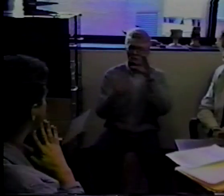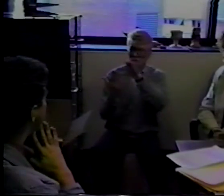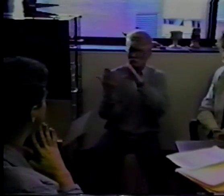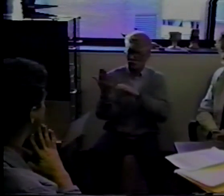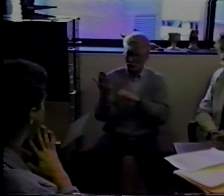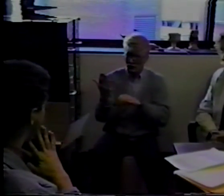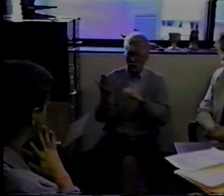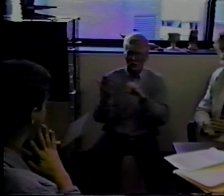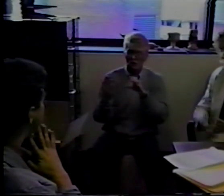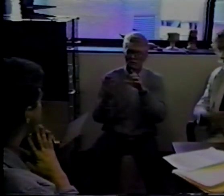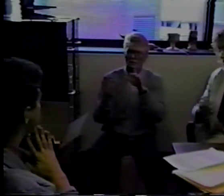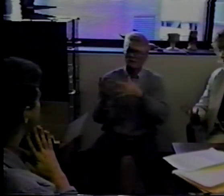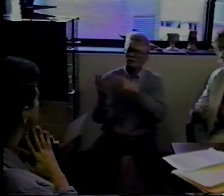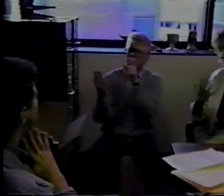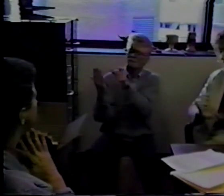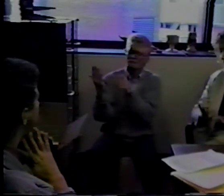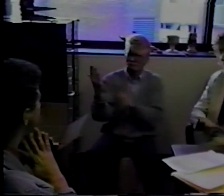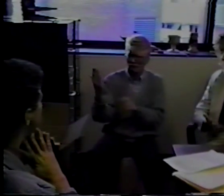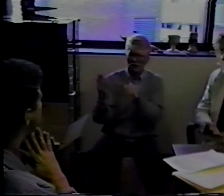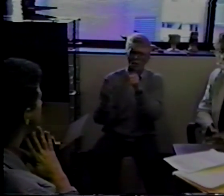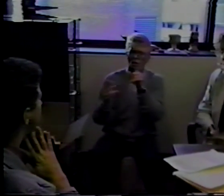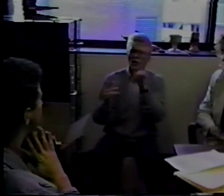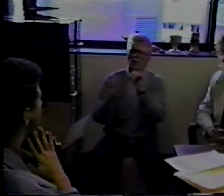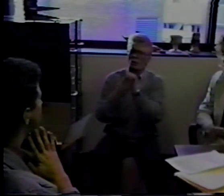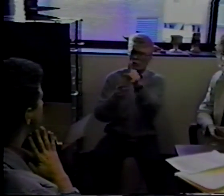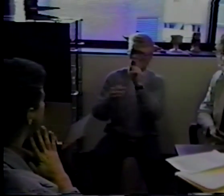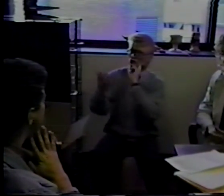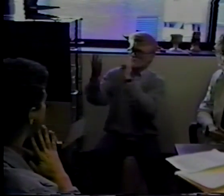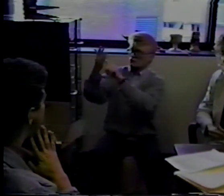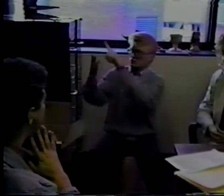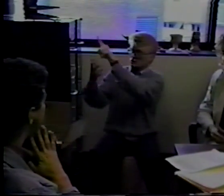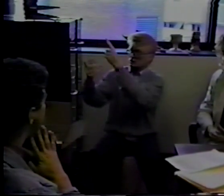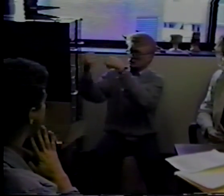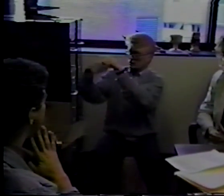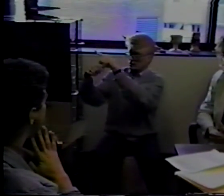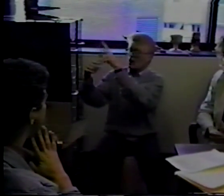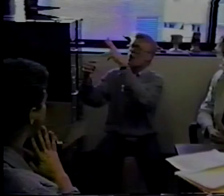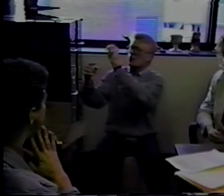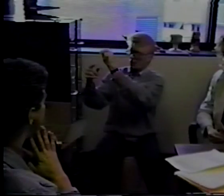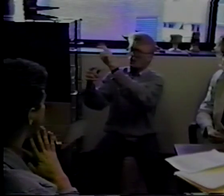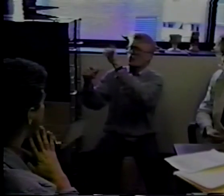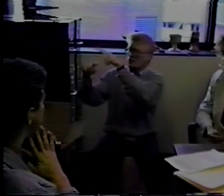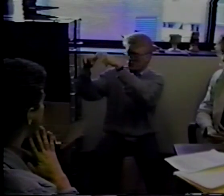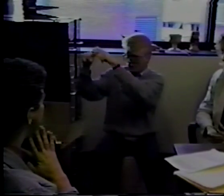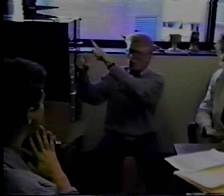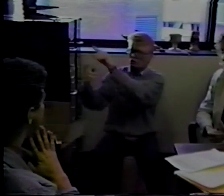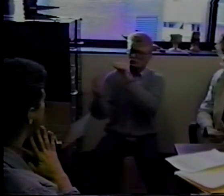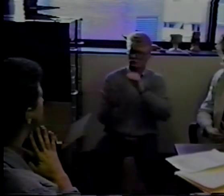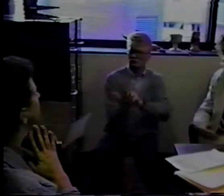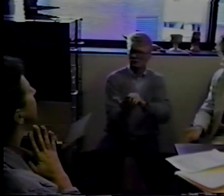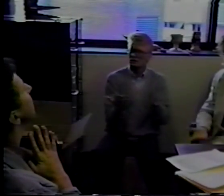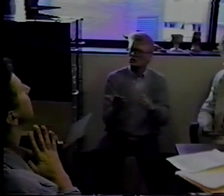um-- that you recognize from the original signed. Don't worry about how the translation looks.